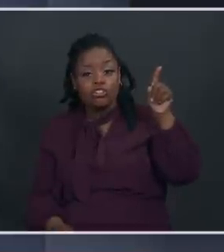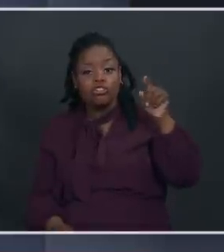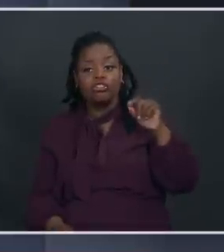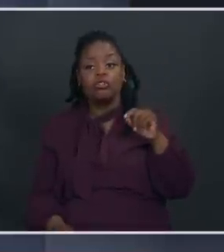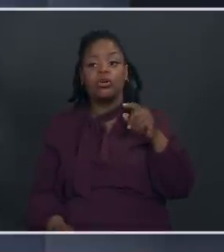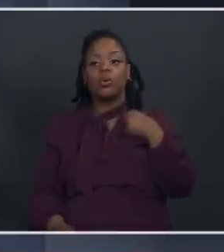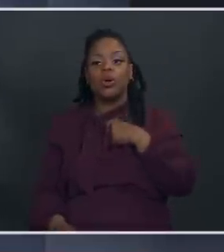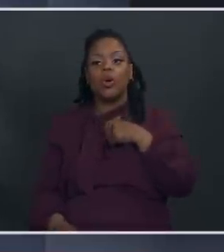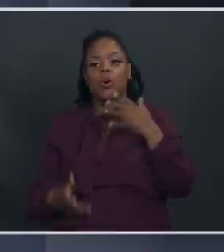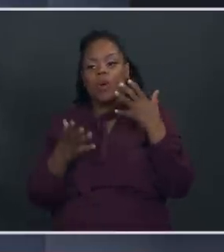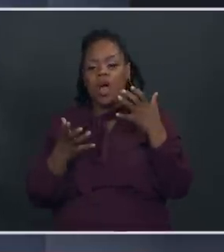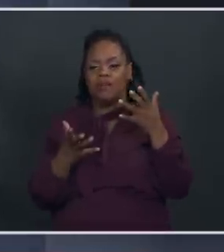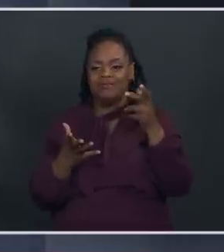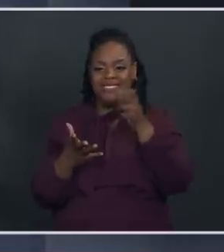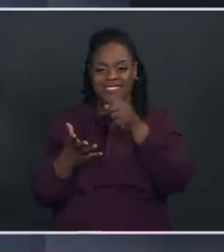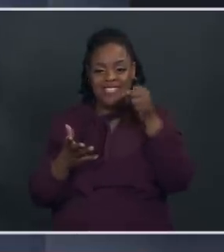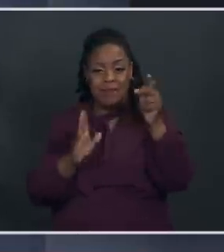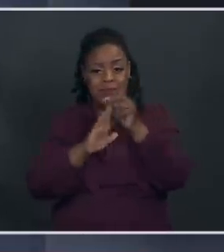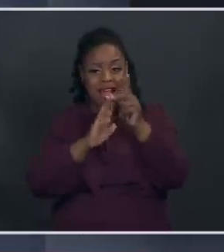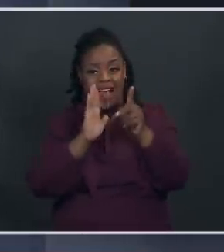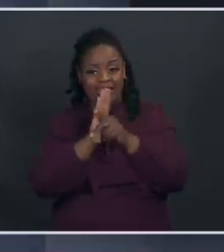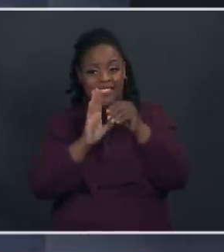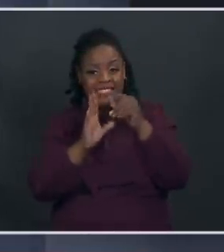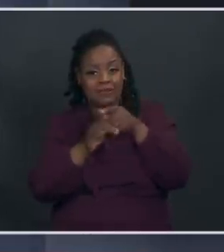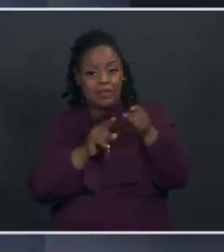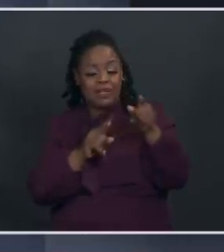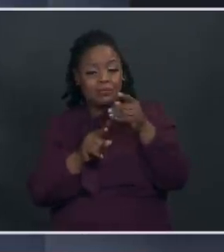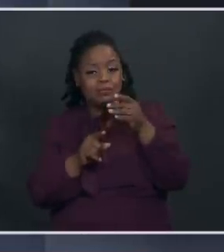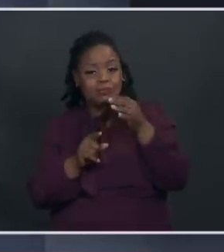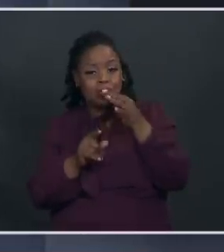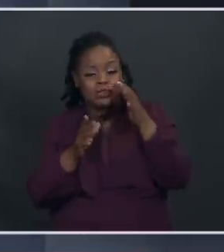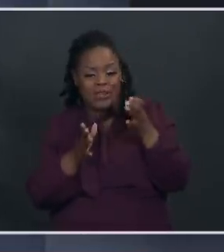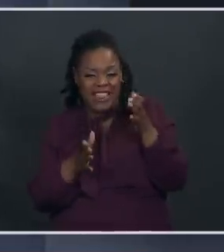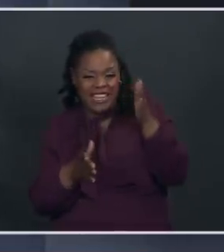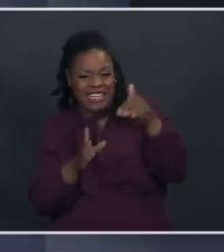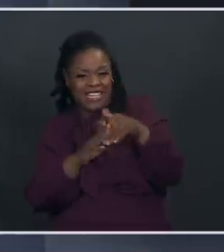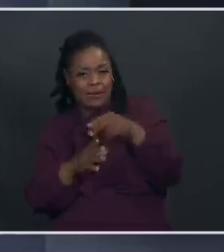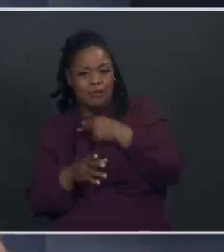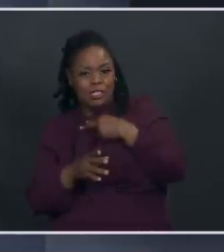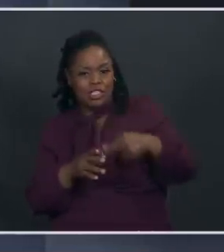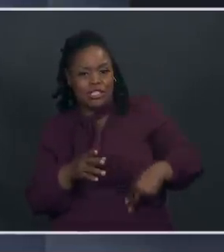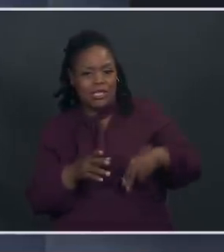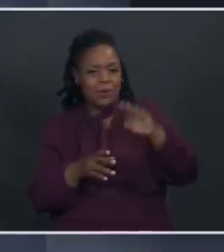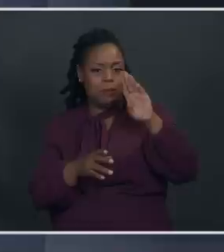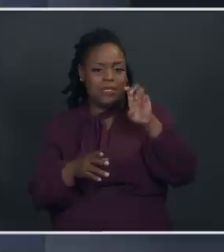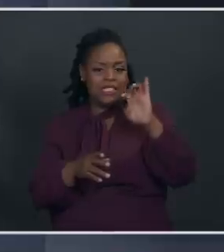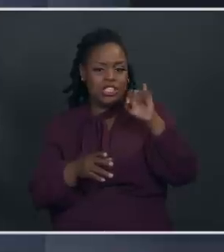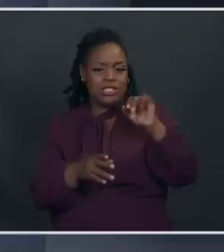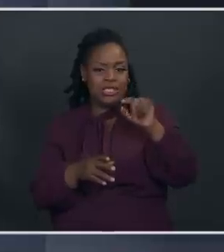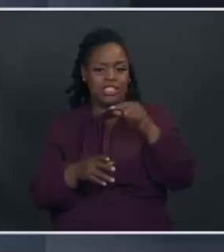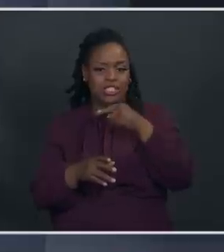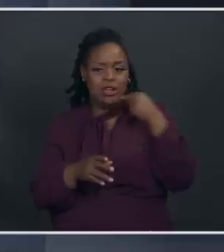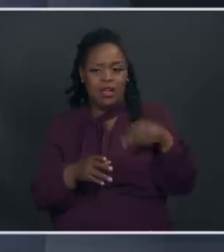policy experts on the ground in the roles that they should be serving in to ensure that, you know, we're also there representing,